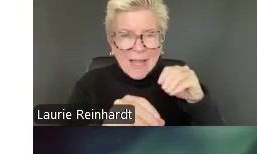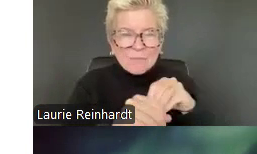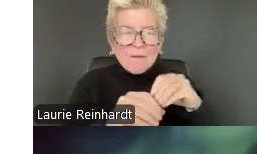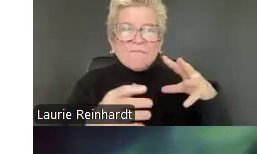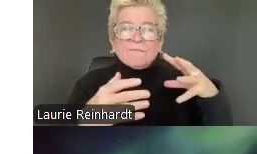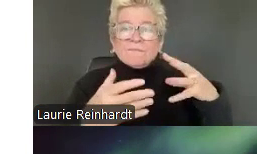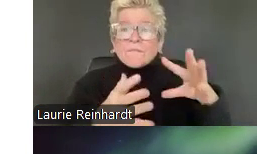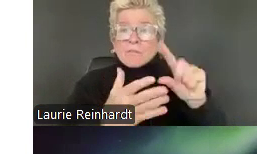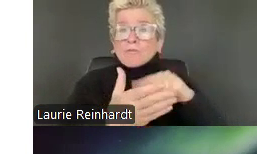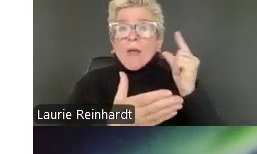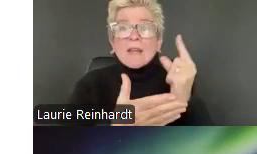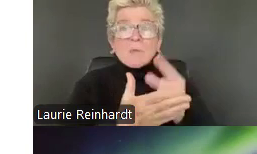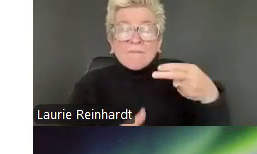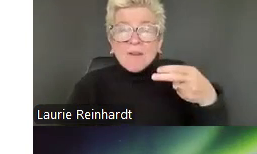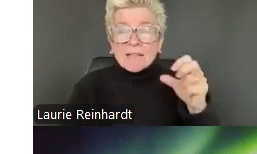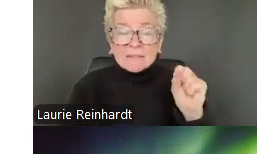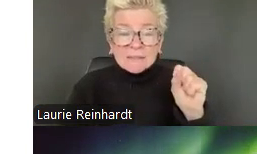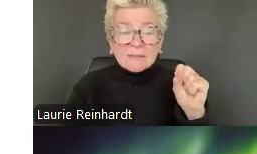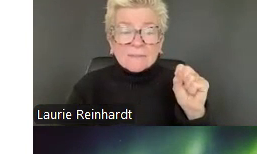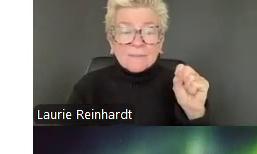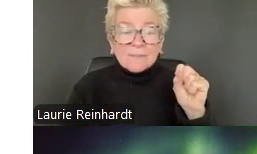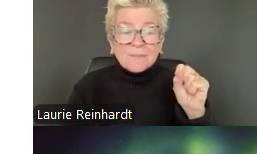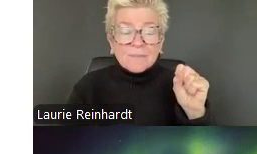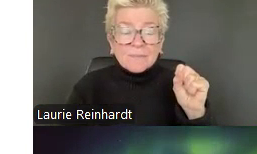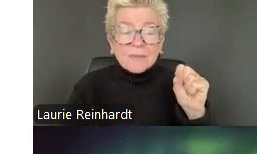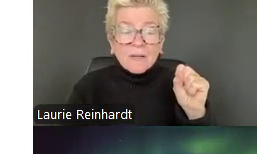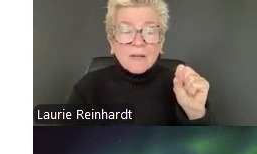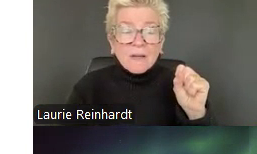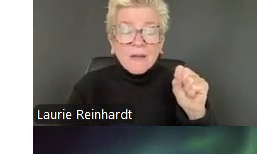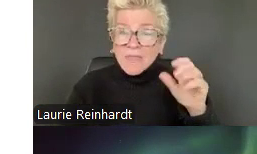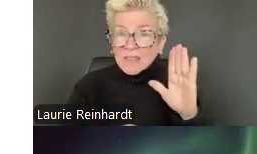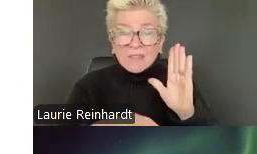high school to the couch essentally, and this is our call to action - it's the area